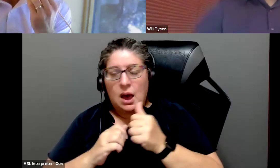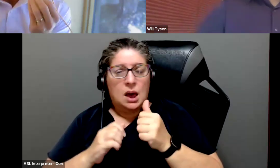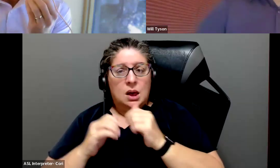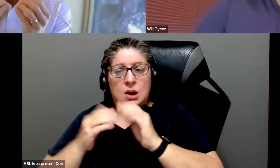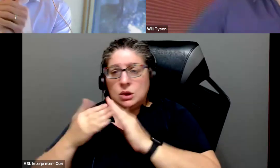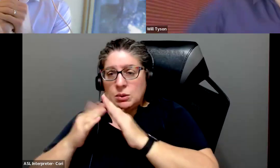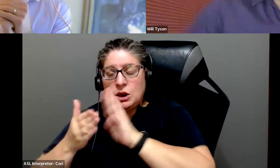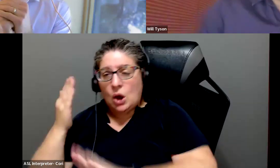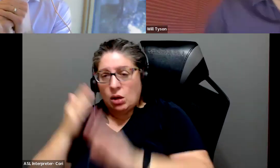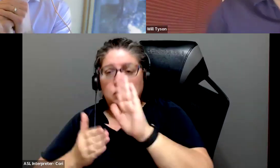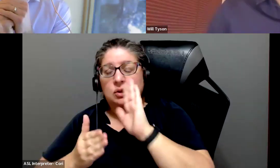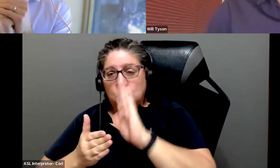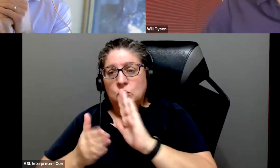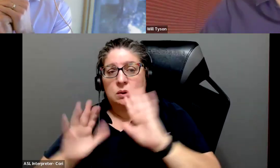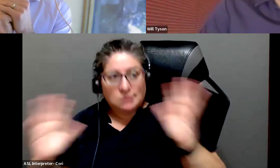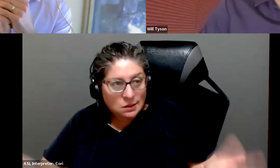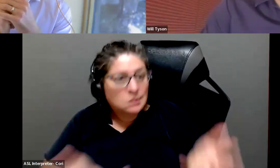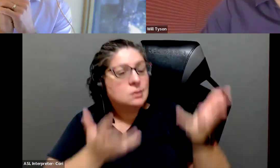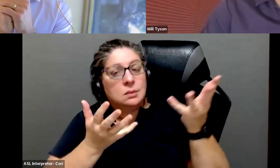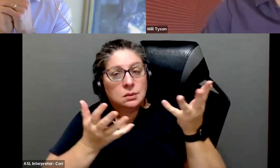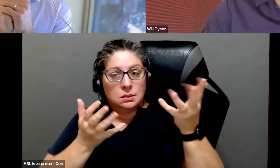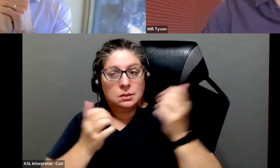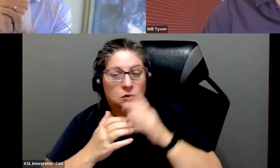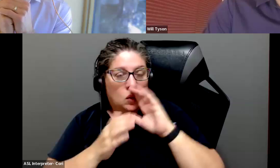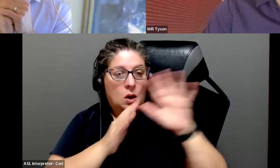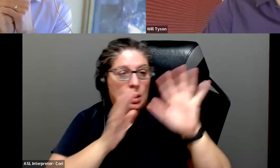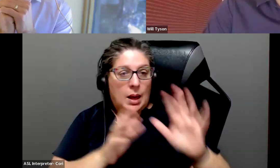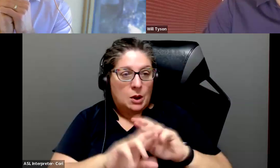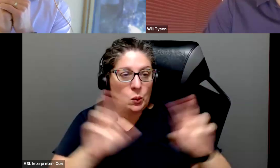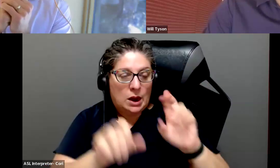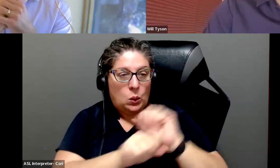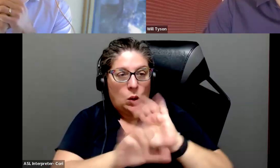really are going to be these drivers of a climate ready workforce.